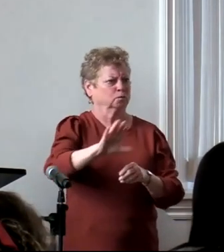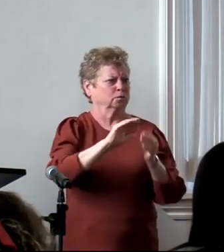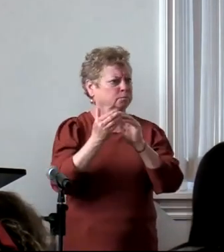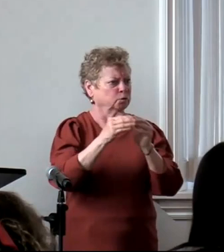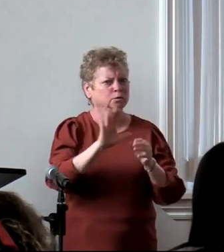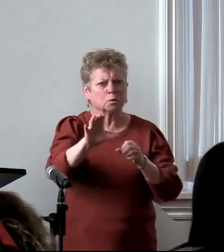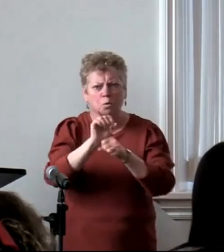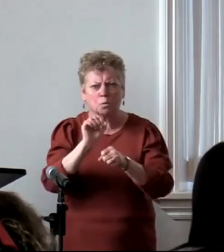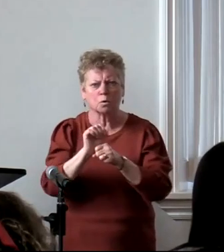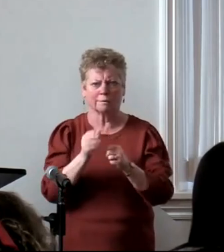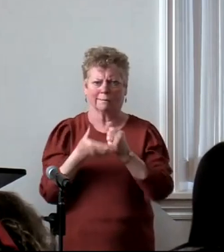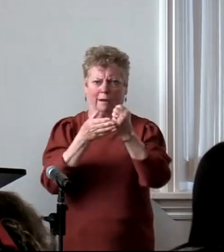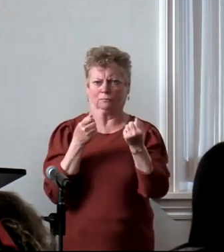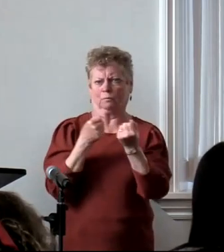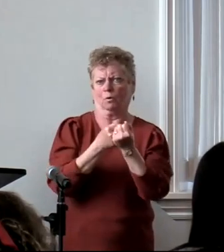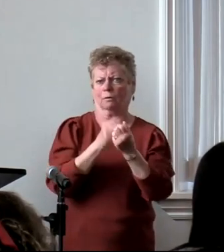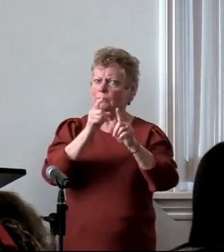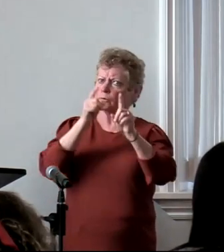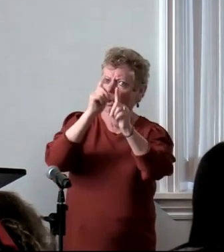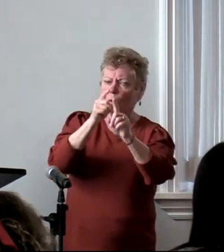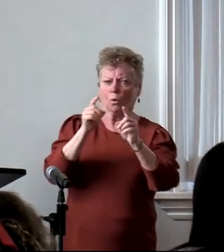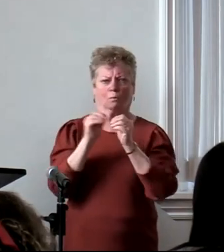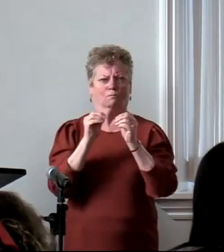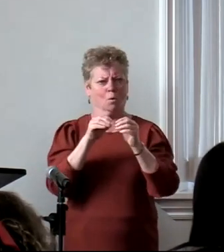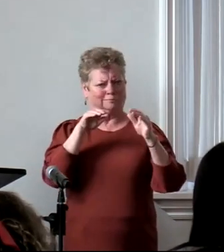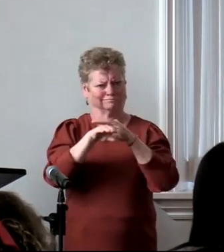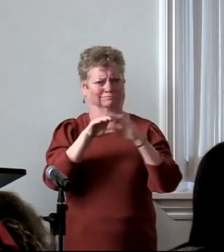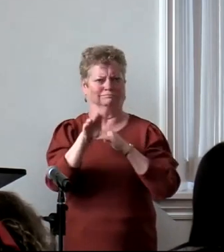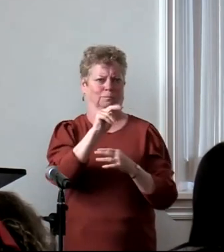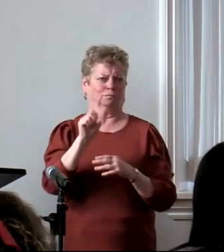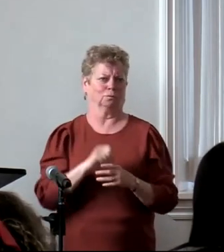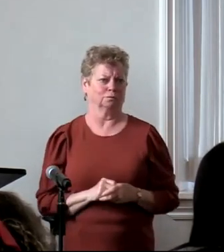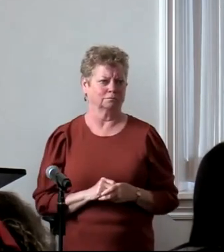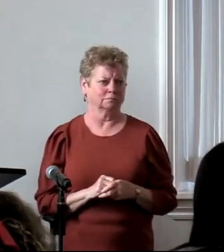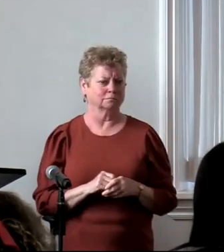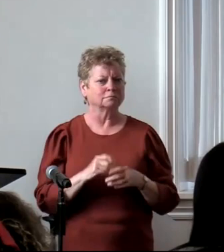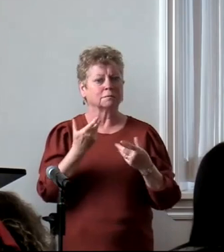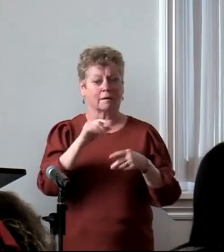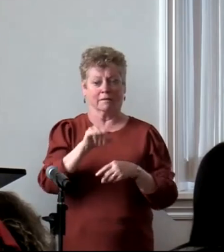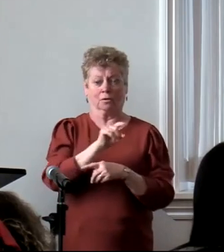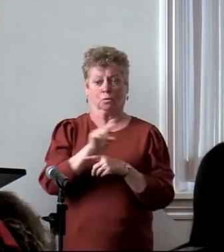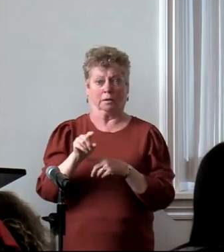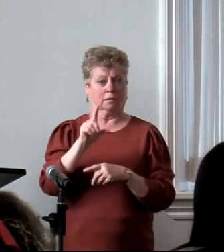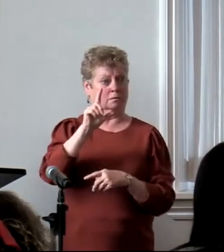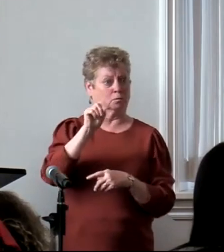to help support a goal of more accessible Nova Scotia. And to mark Access Awareness Week 2023,